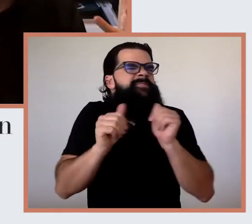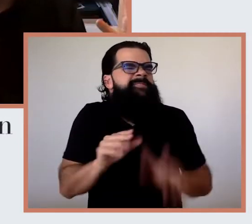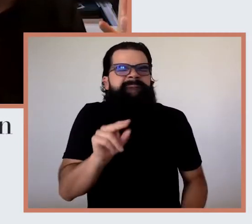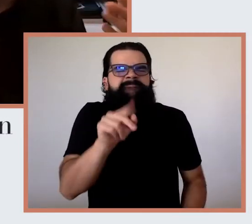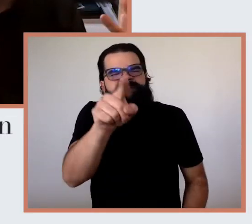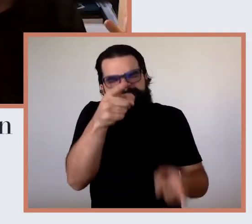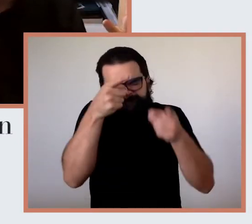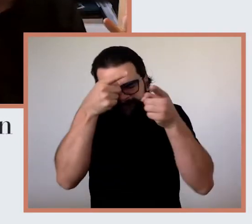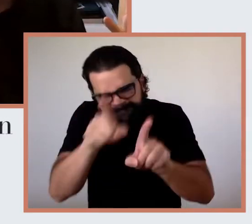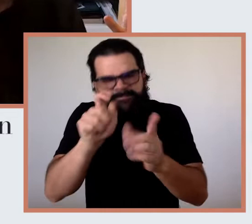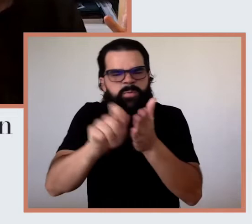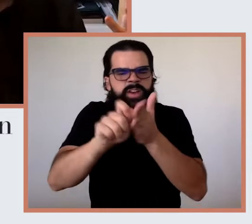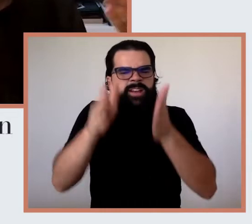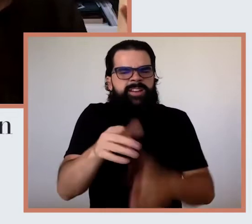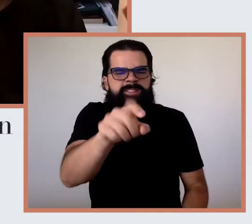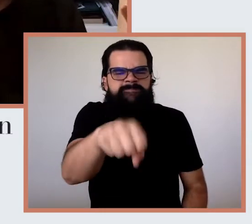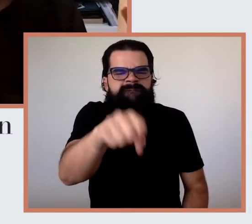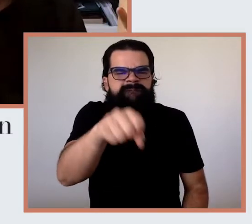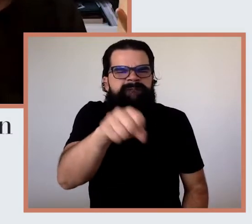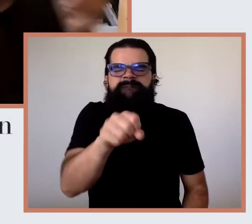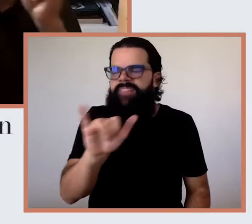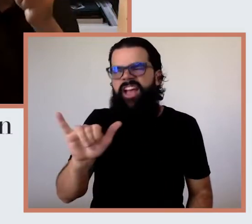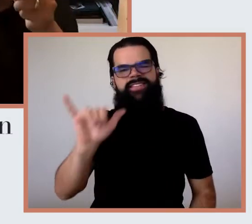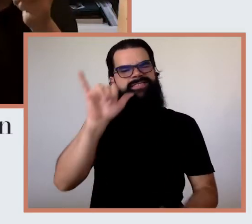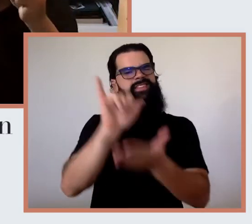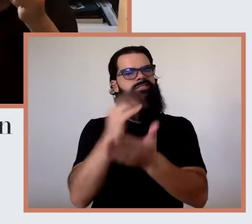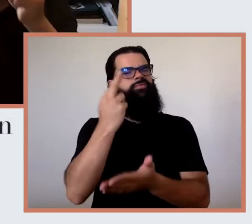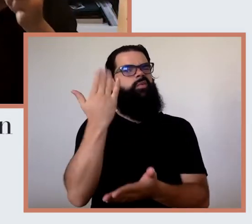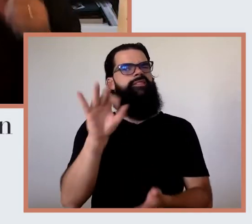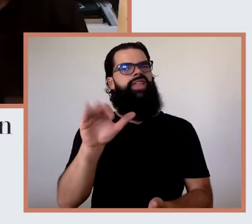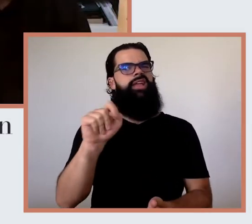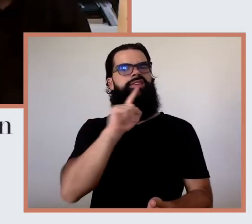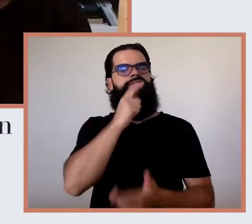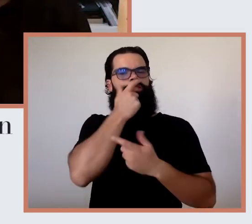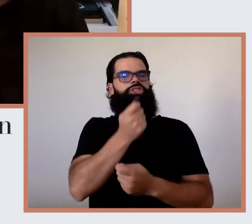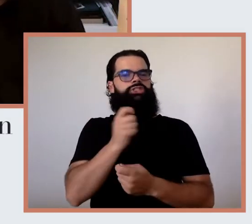to myself, I'm going to be a writer, and yet here I am, so do it. And that's another thing that I love the fact